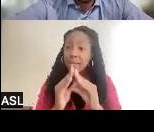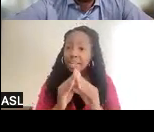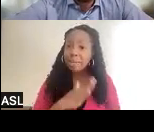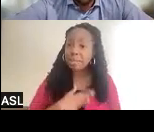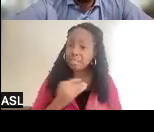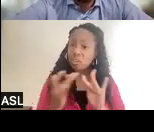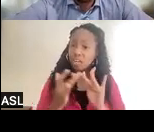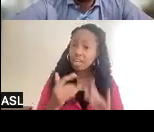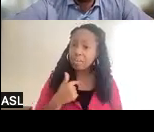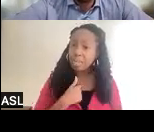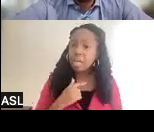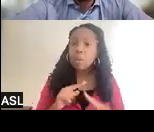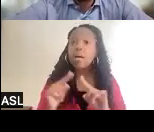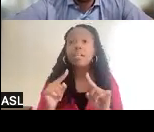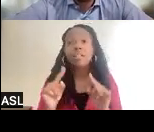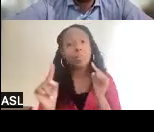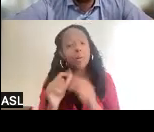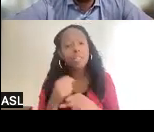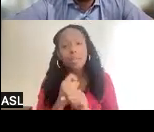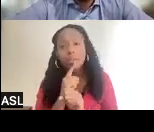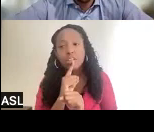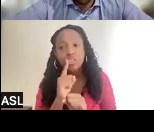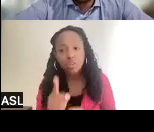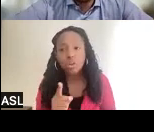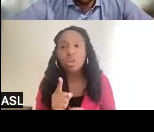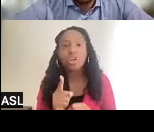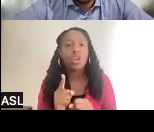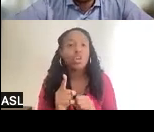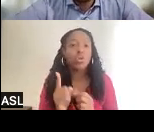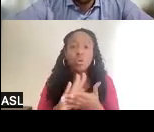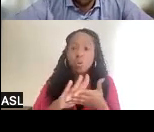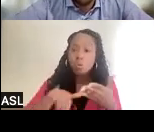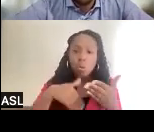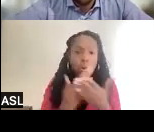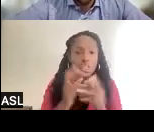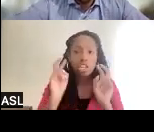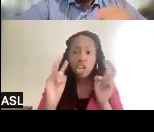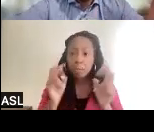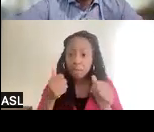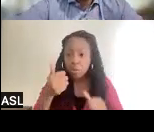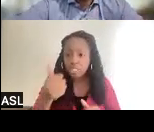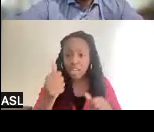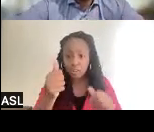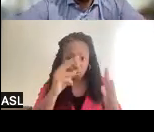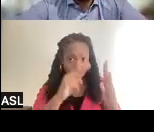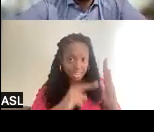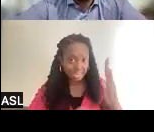it's about making sure that you go through all of these topics for yourself and make sure they're